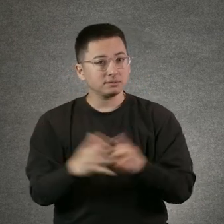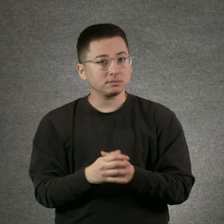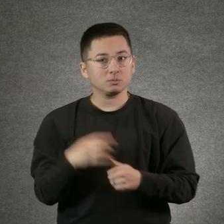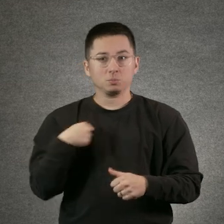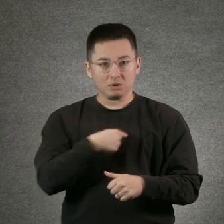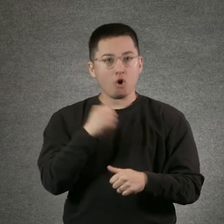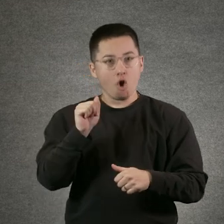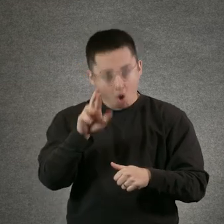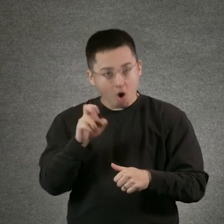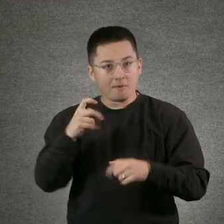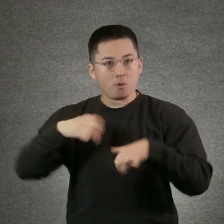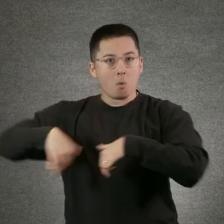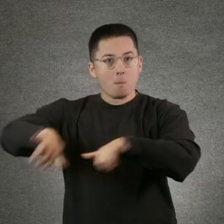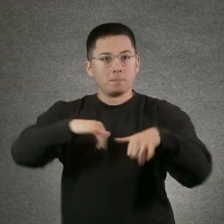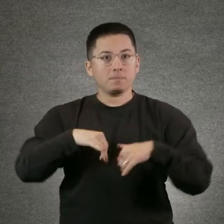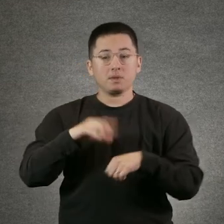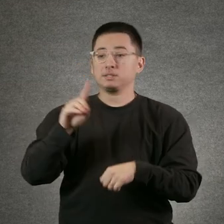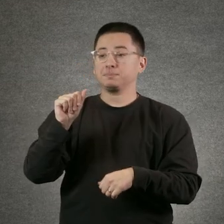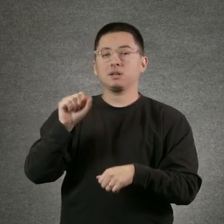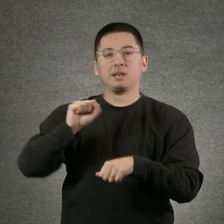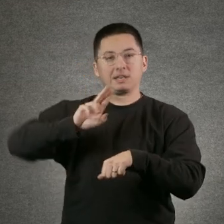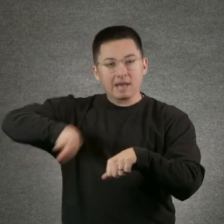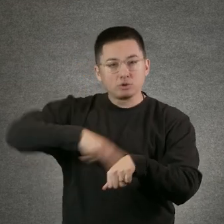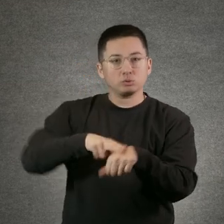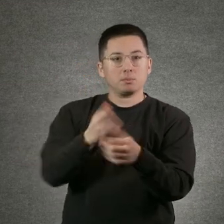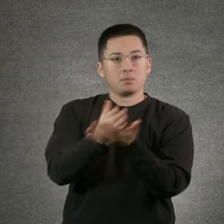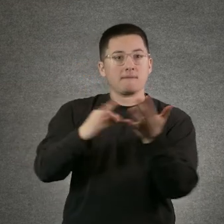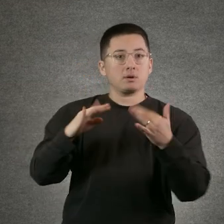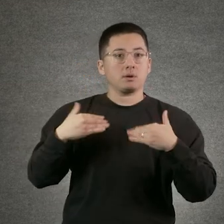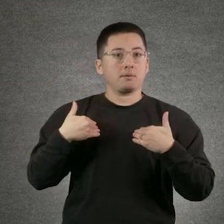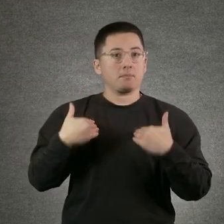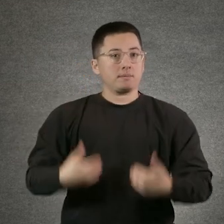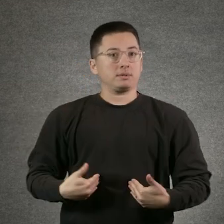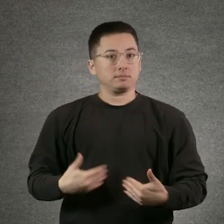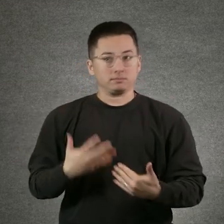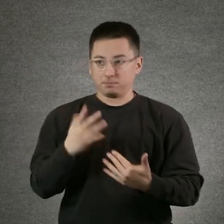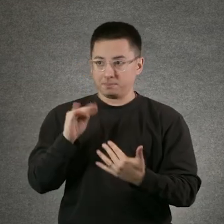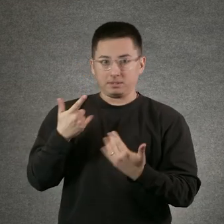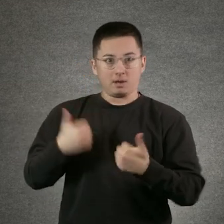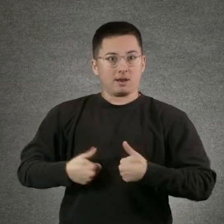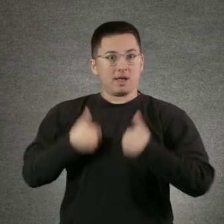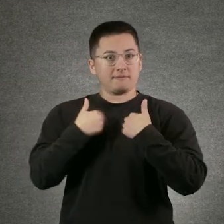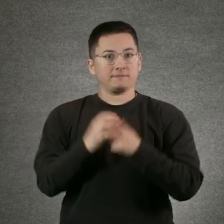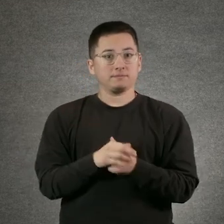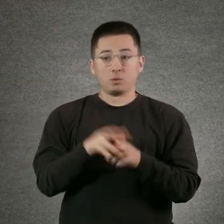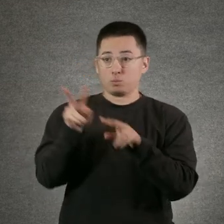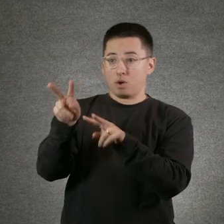Watching Master interact with strangers, instantly disarming them of their preconceived notions and stereotypes